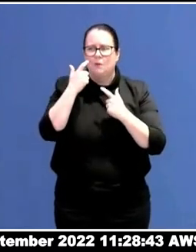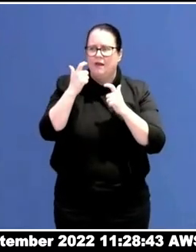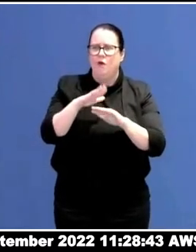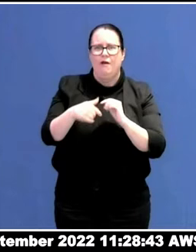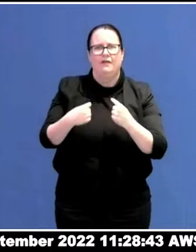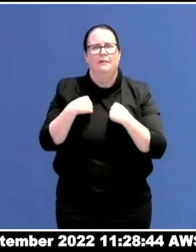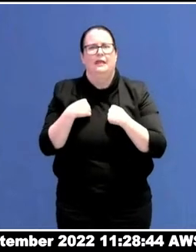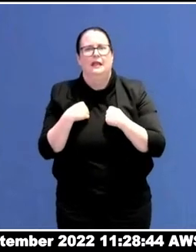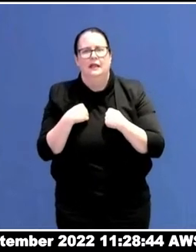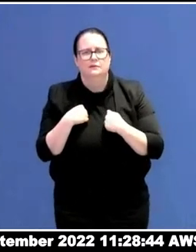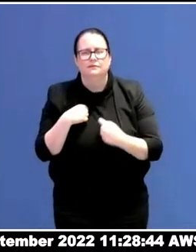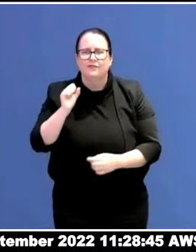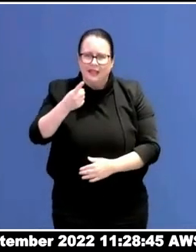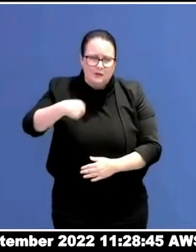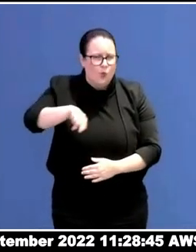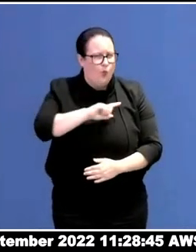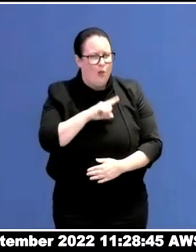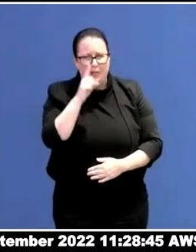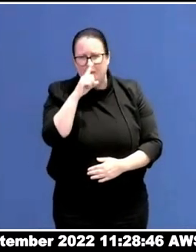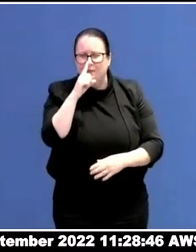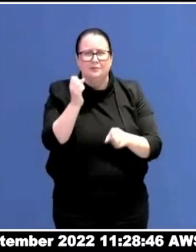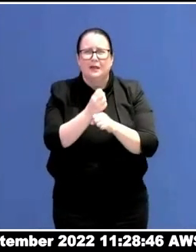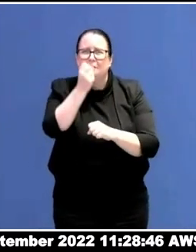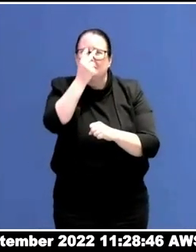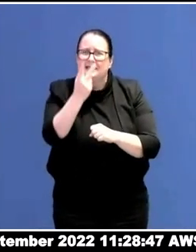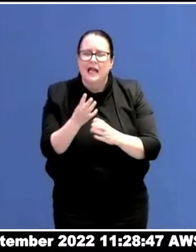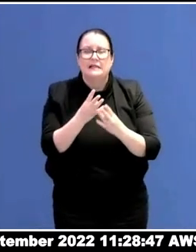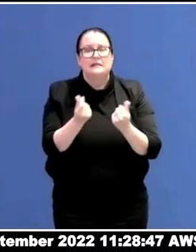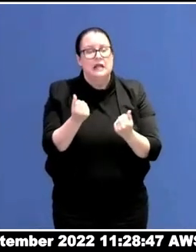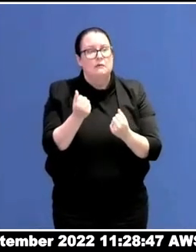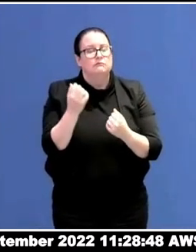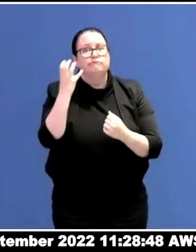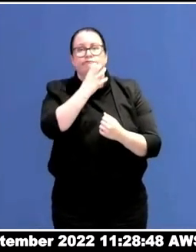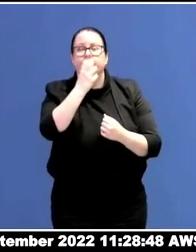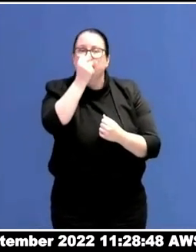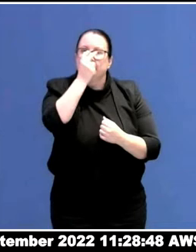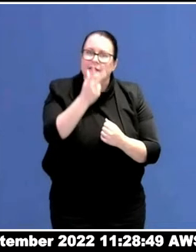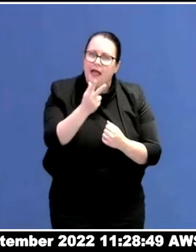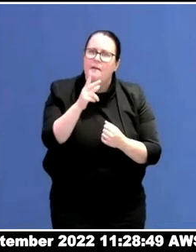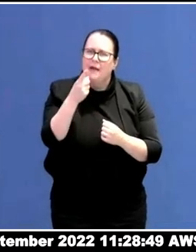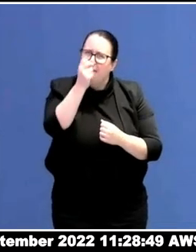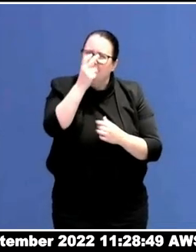Yes, we all make mistakes. Some people make mistakes that just shouldn't be done but it does happen, and that's why I believe in the redemption.